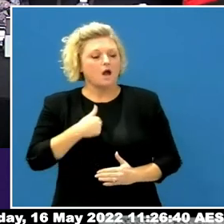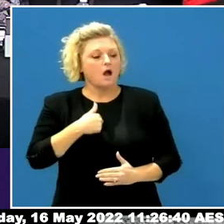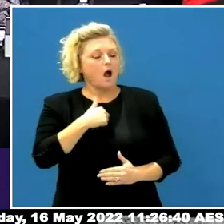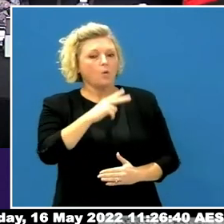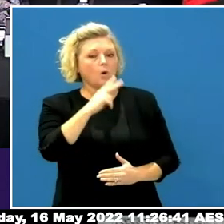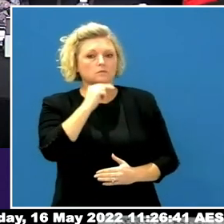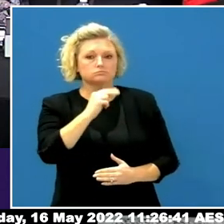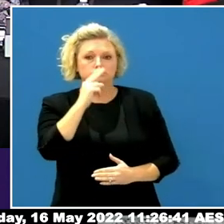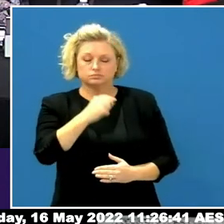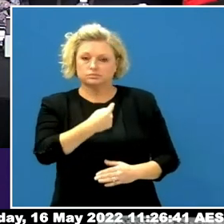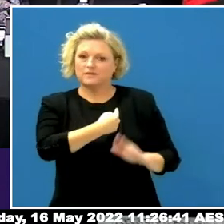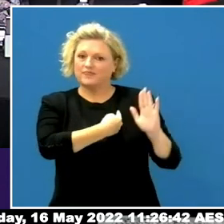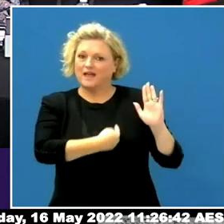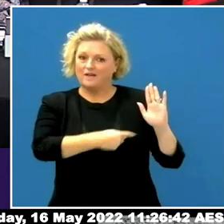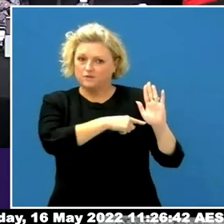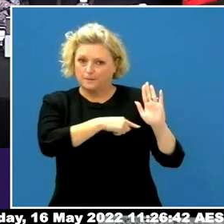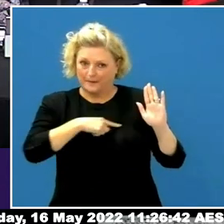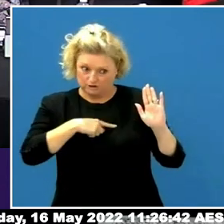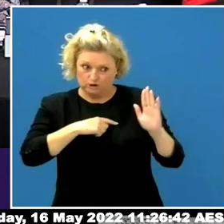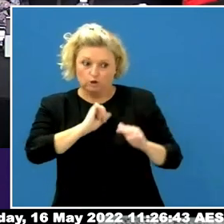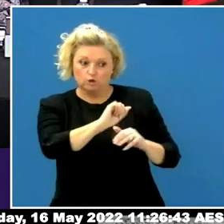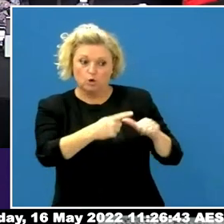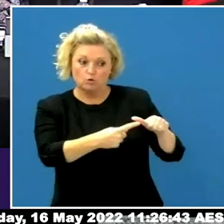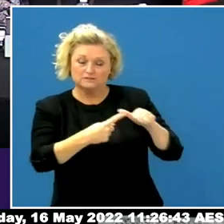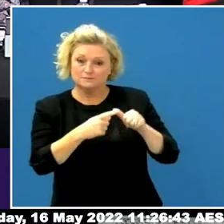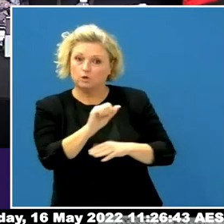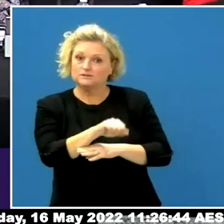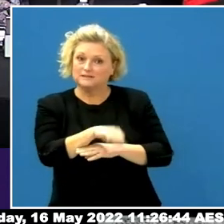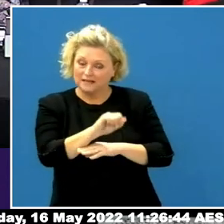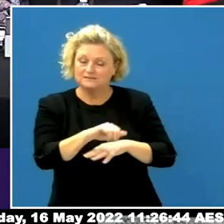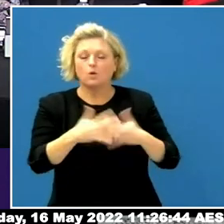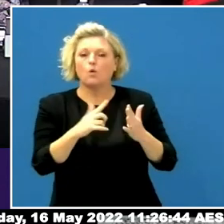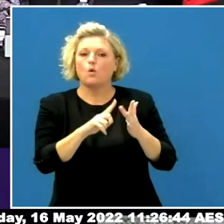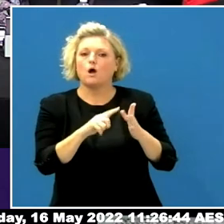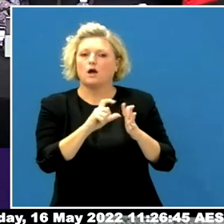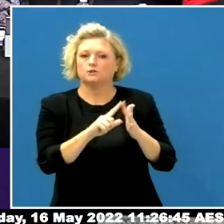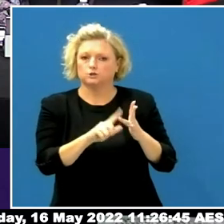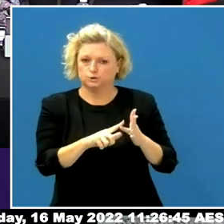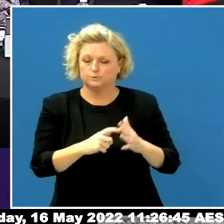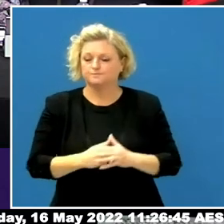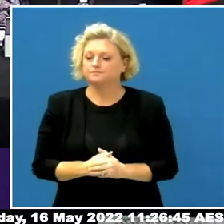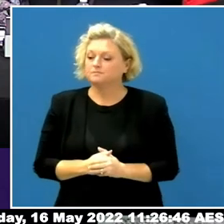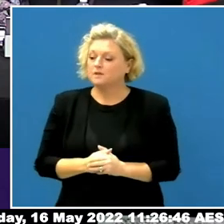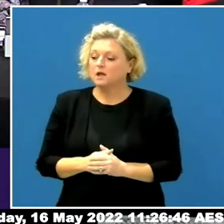If you just follow what he asks you to do.